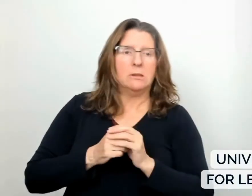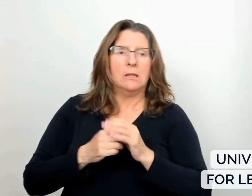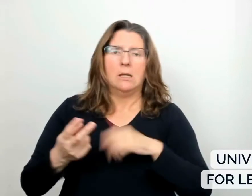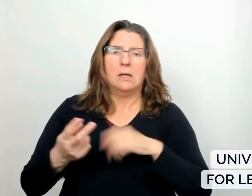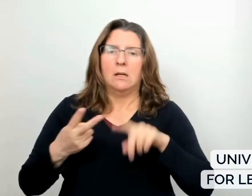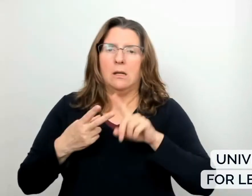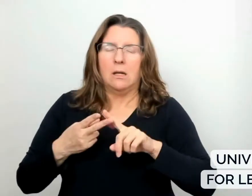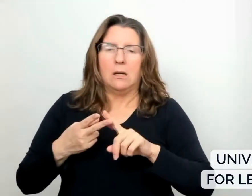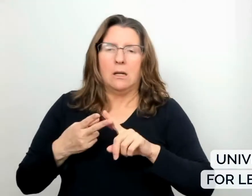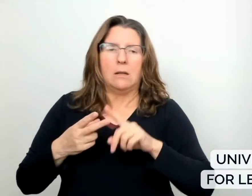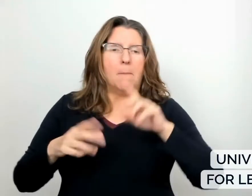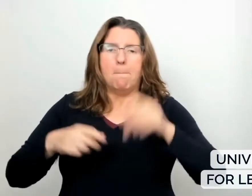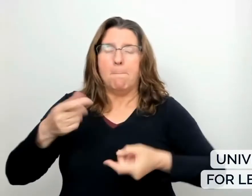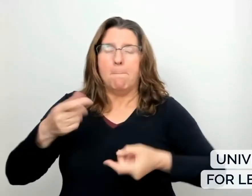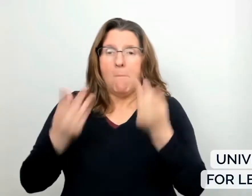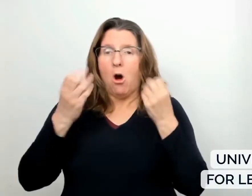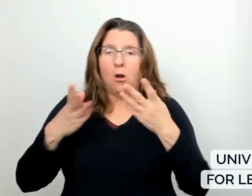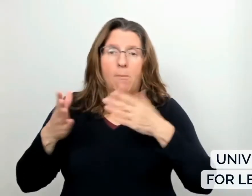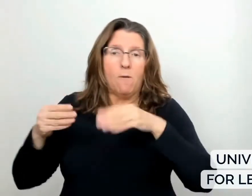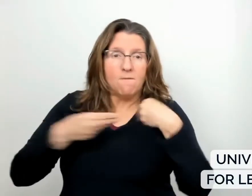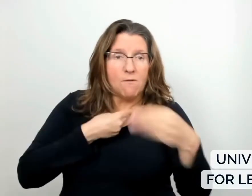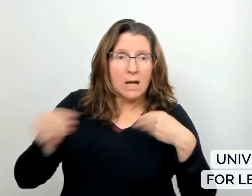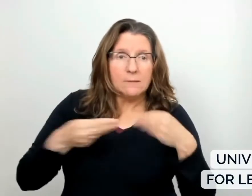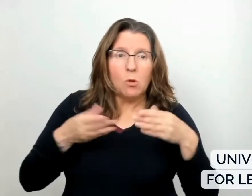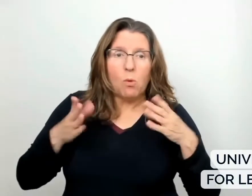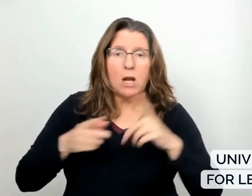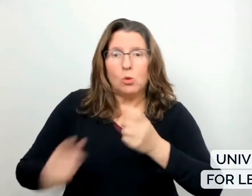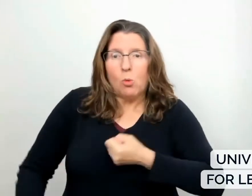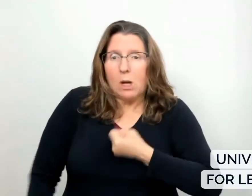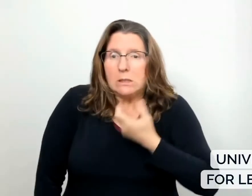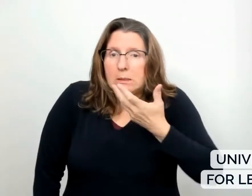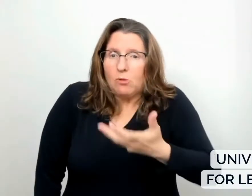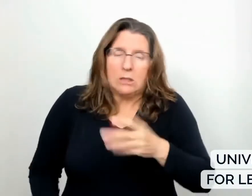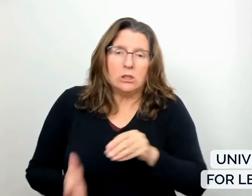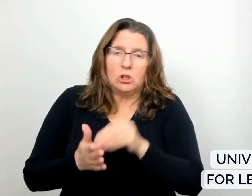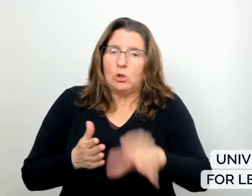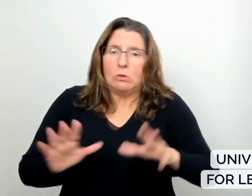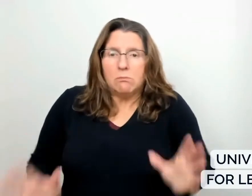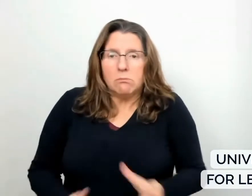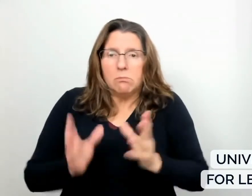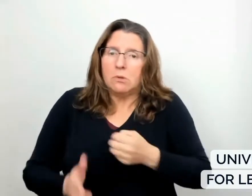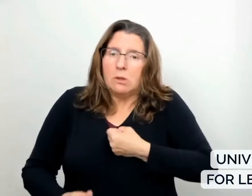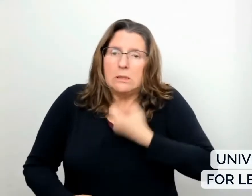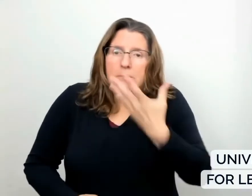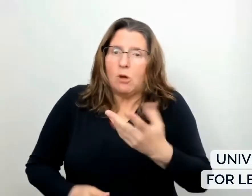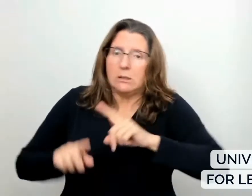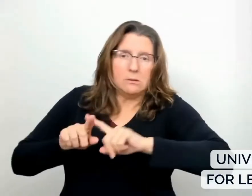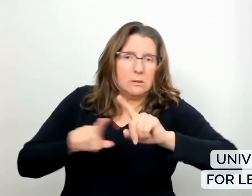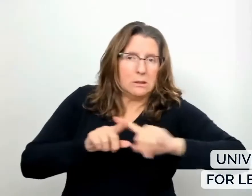You must create multiple and flexible means to demonstrate understanding of the information.